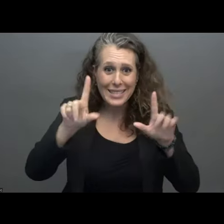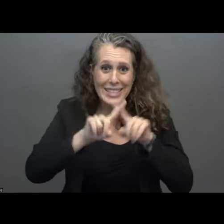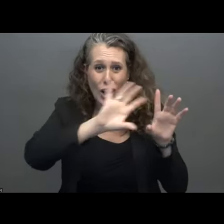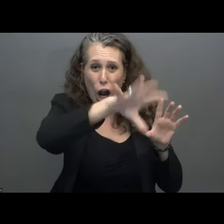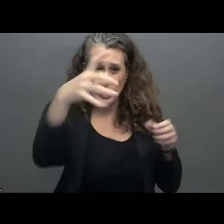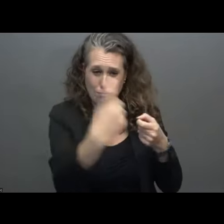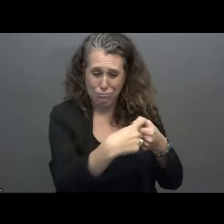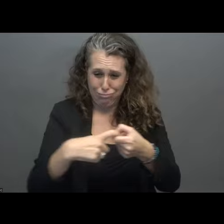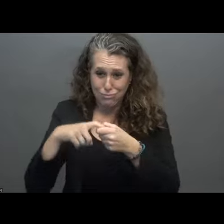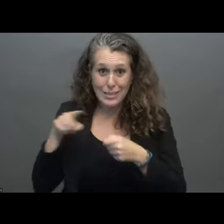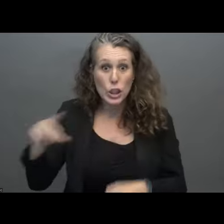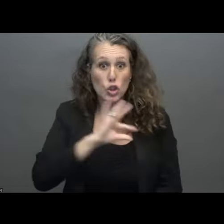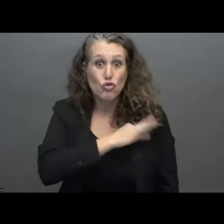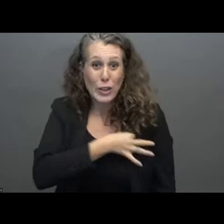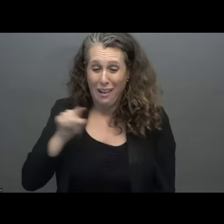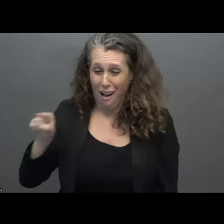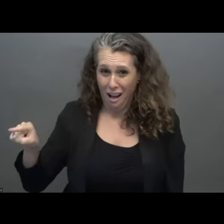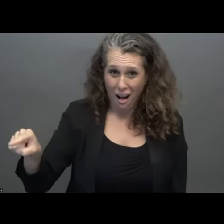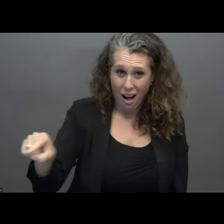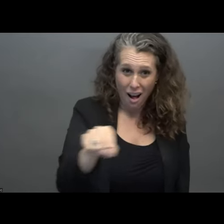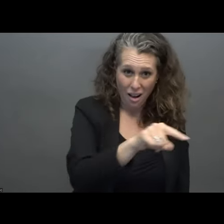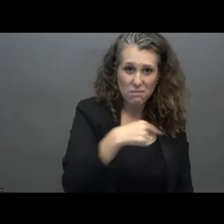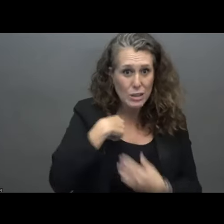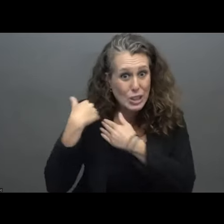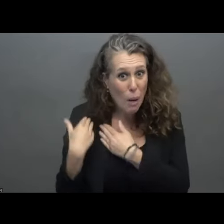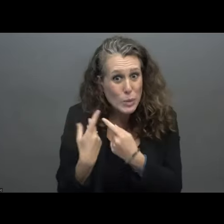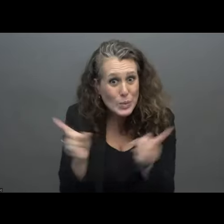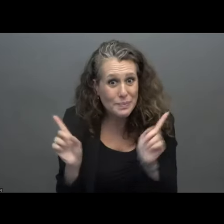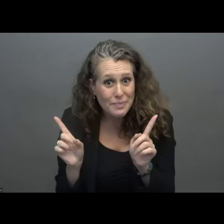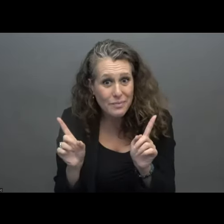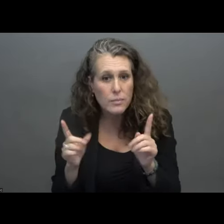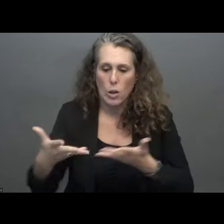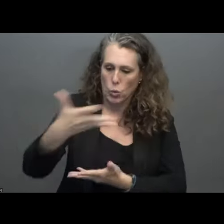social dialogue, bringing this mean main actors together, and also have them now of course